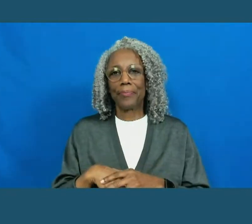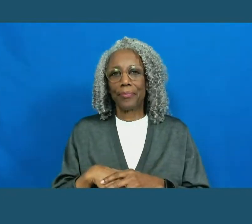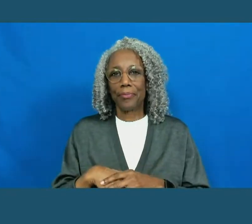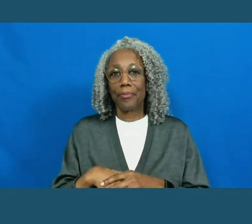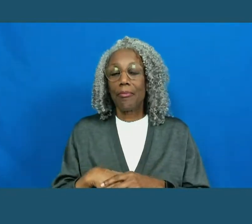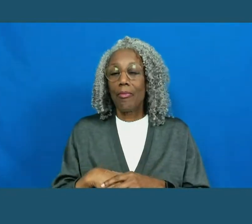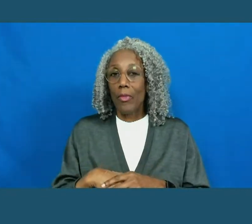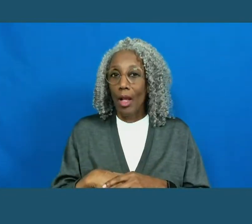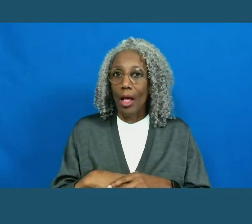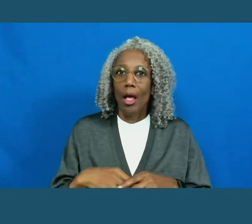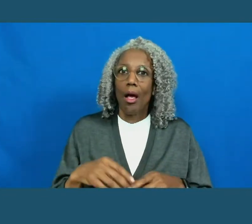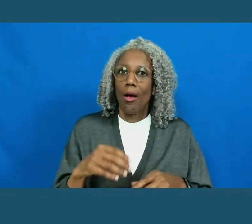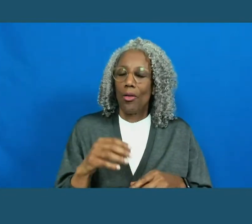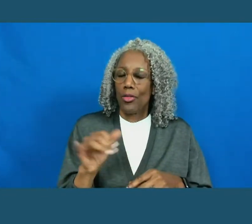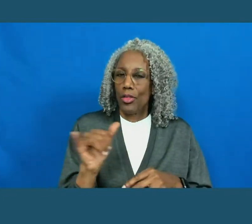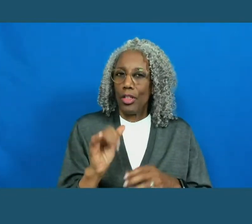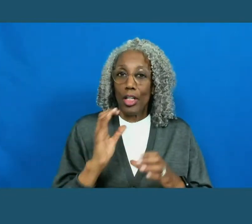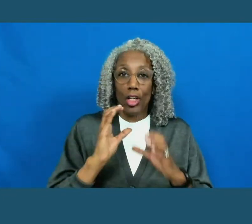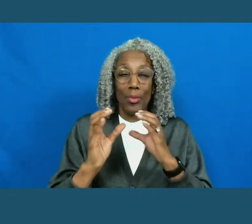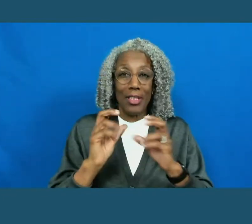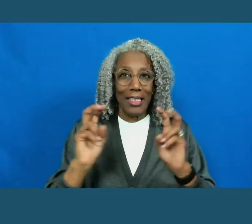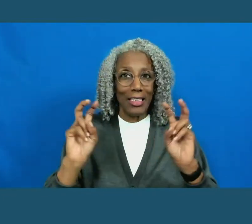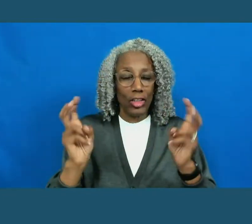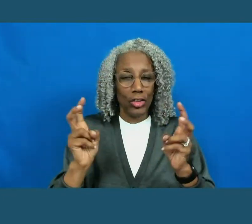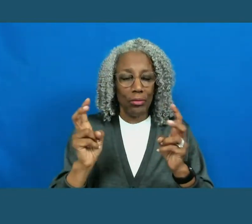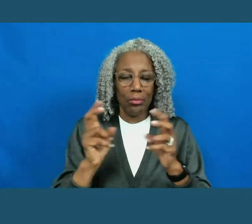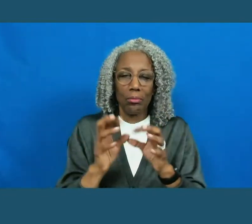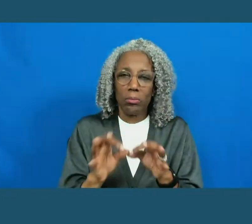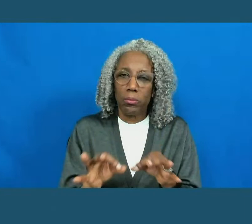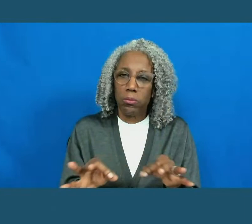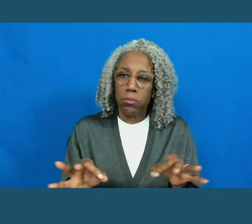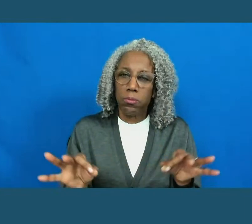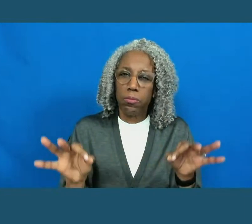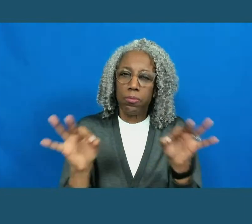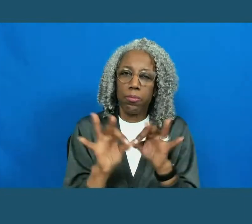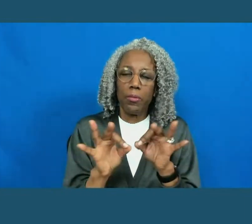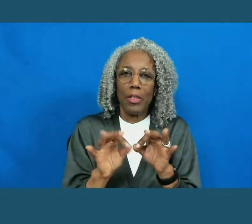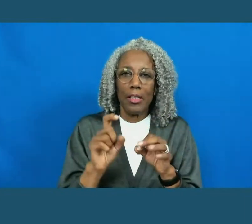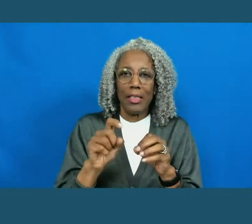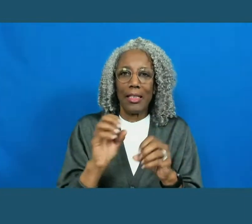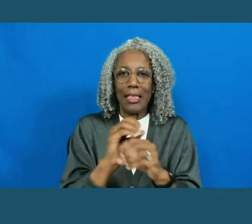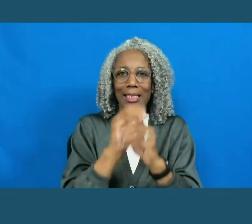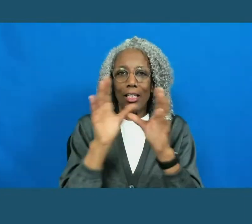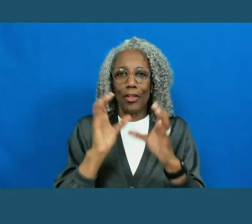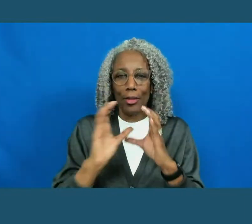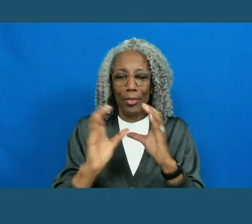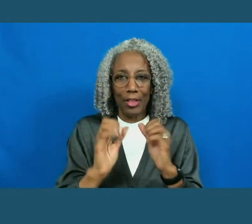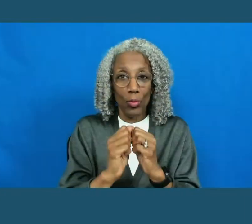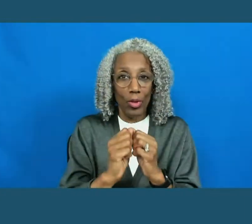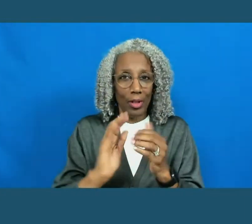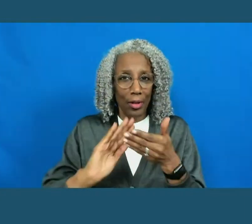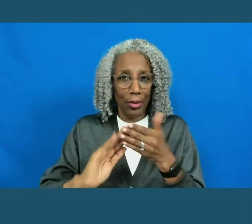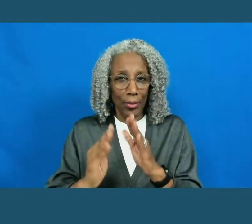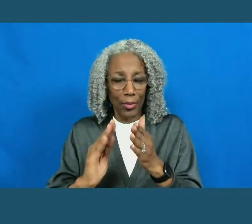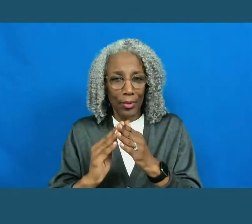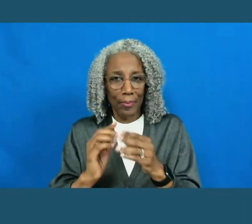the response and just overall, this communication issue is